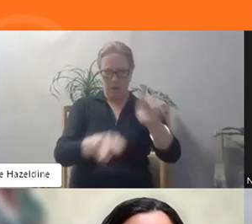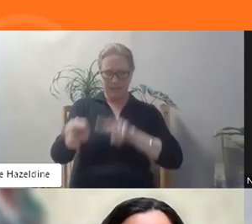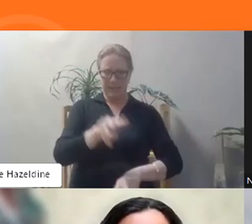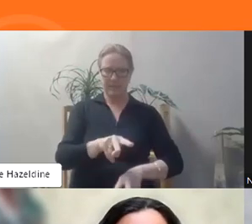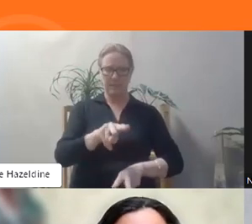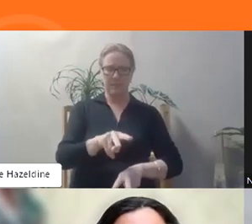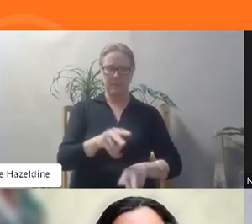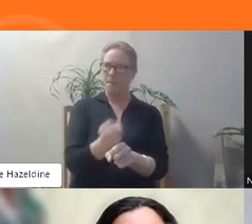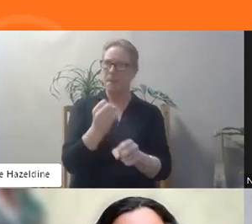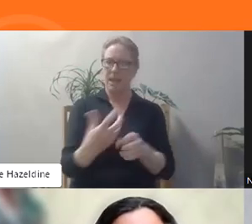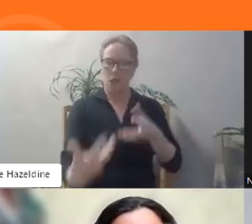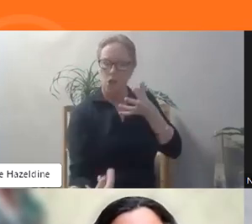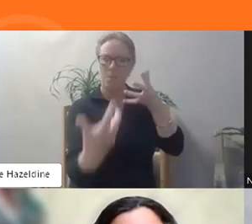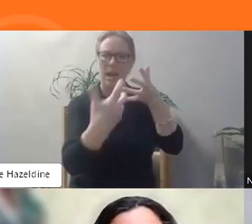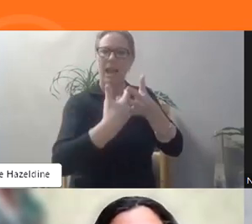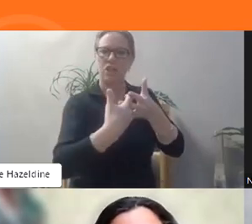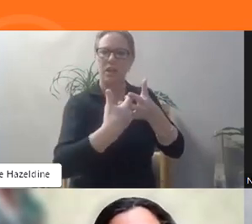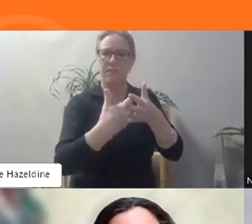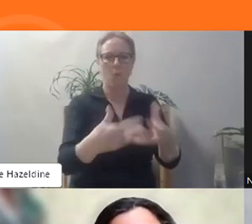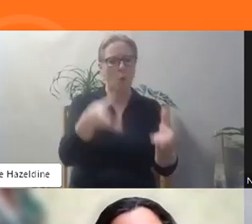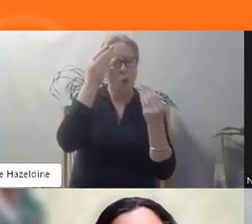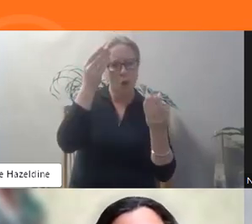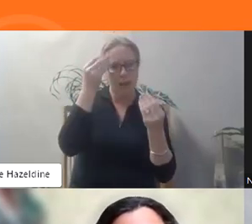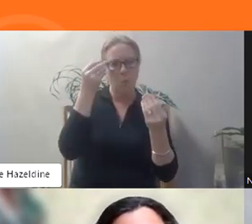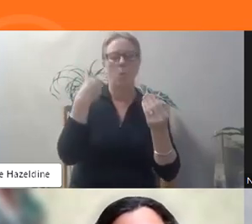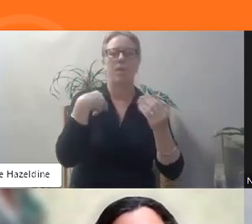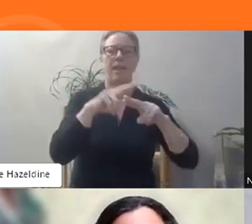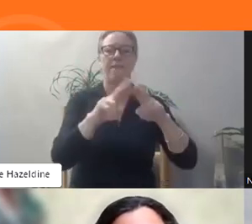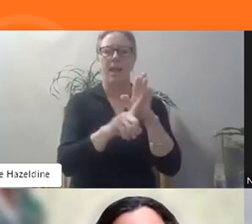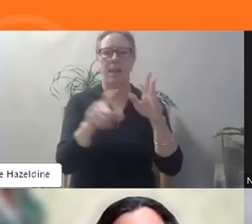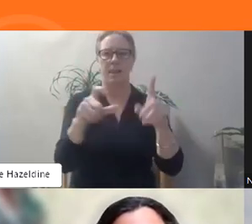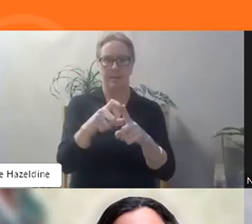to address the learning needs of learners with SLD and thus enable